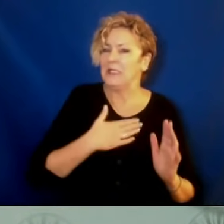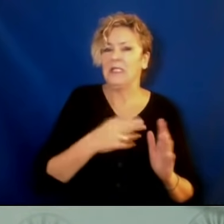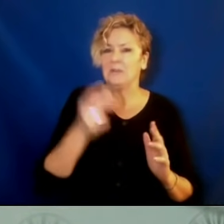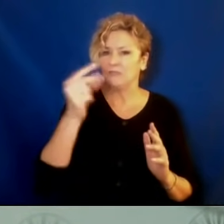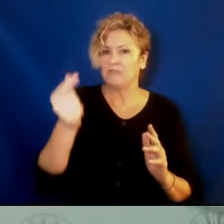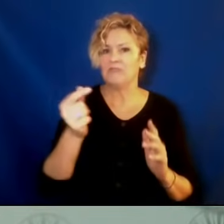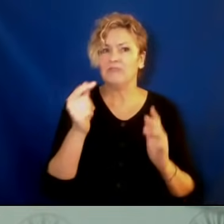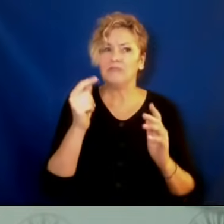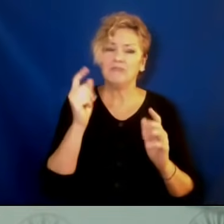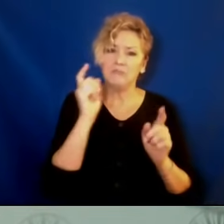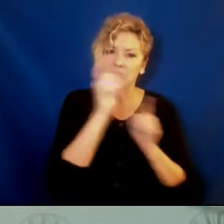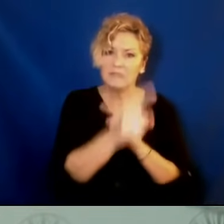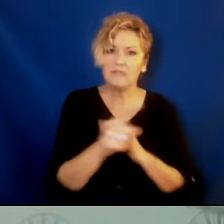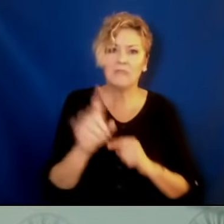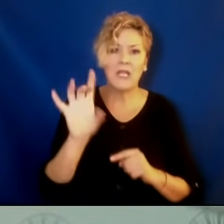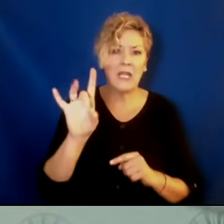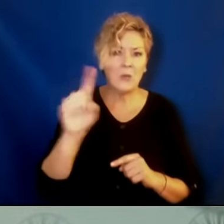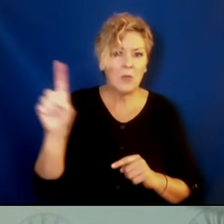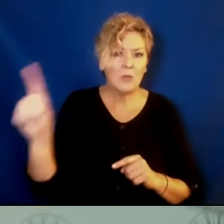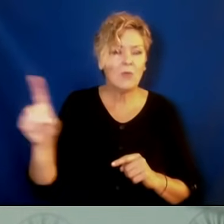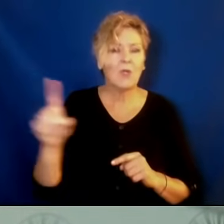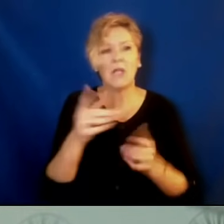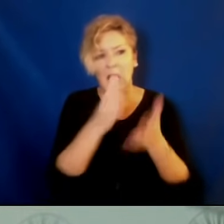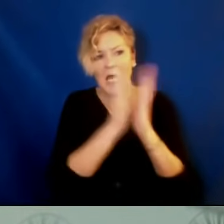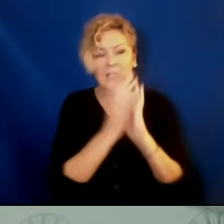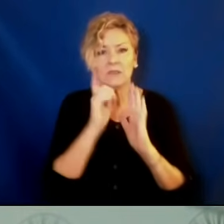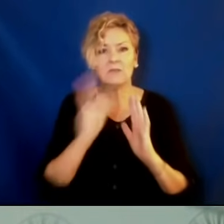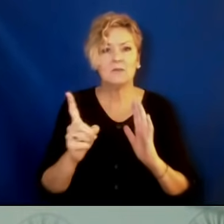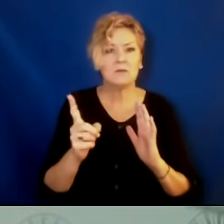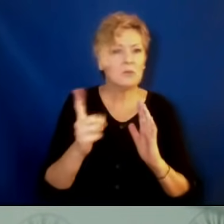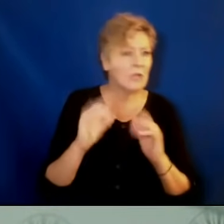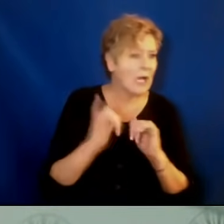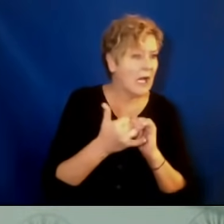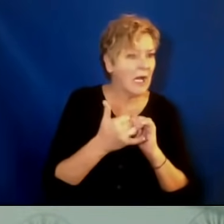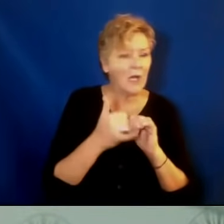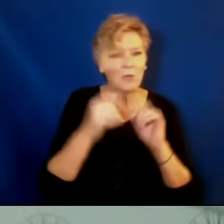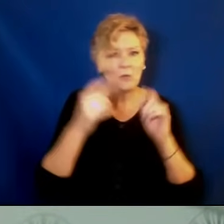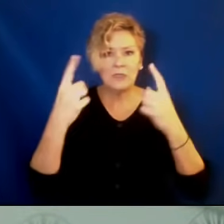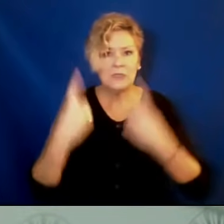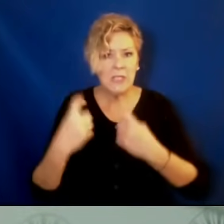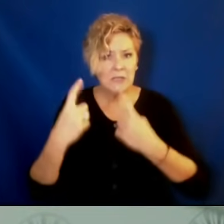difference from others and following the same protocols of your school and workplace and business.